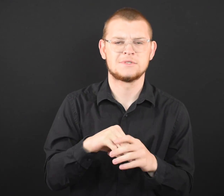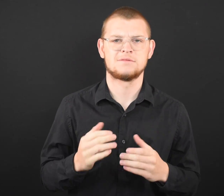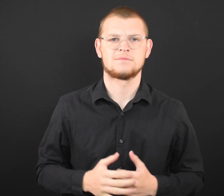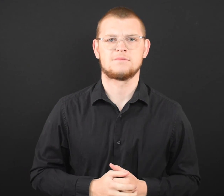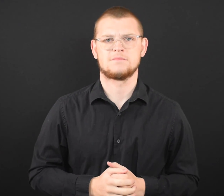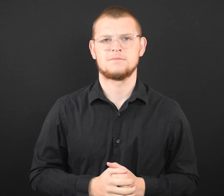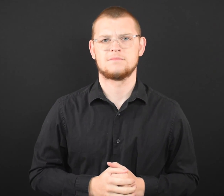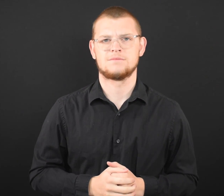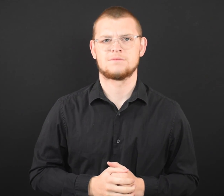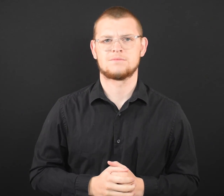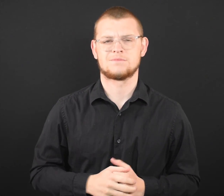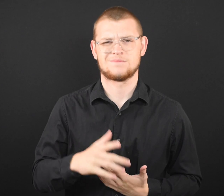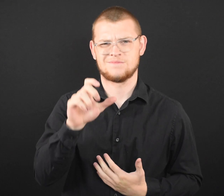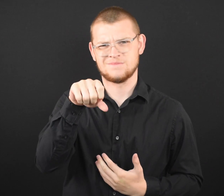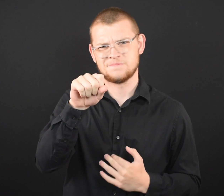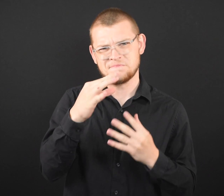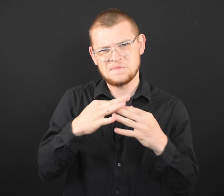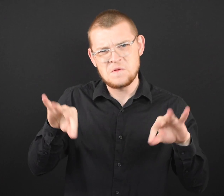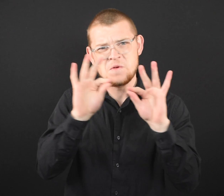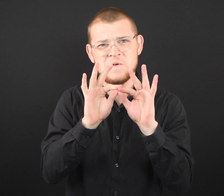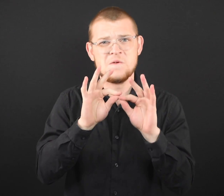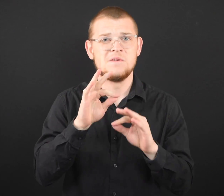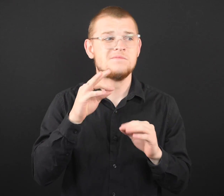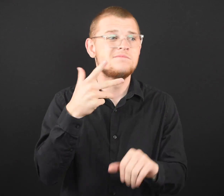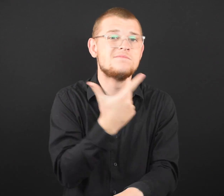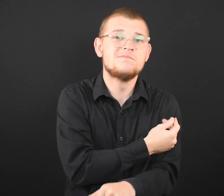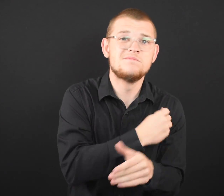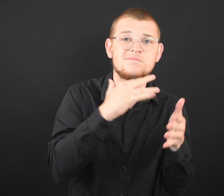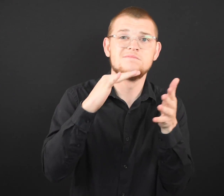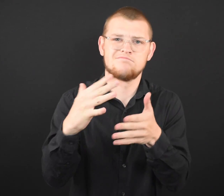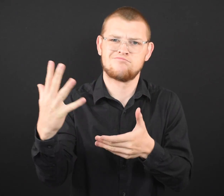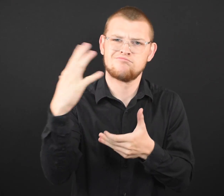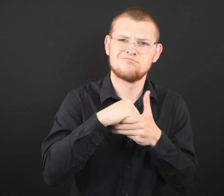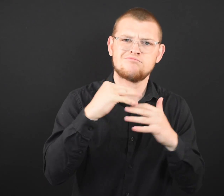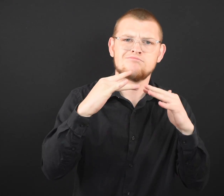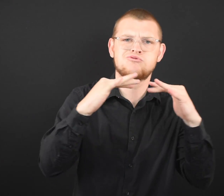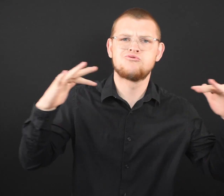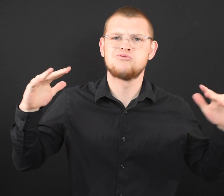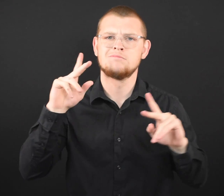It is important that our diverse communities were included in the COVID-19 vaccine studies.